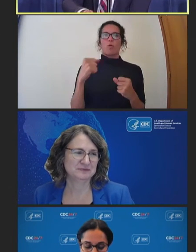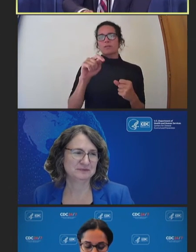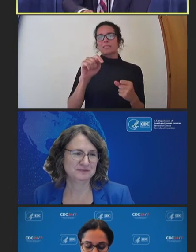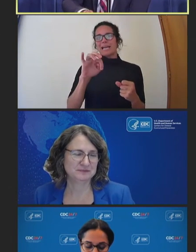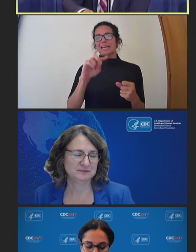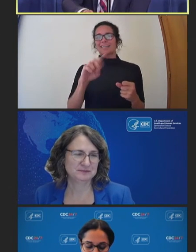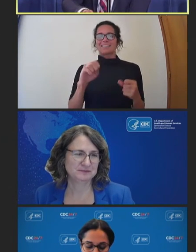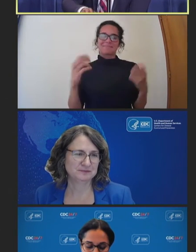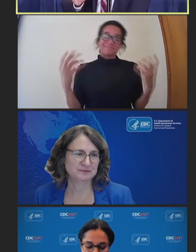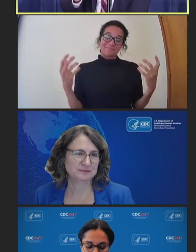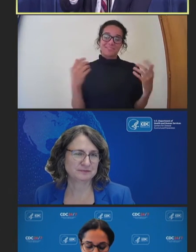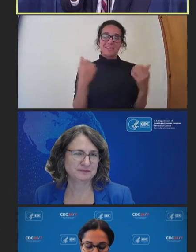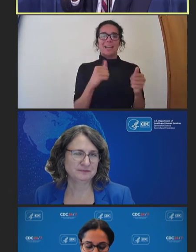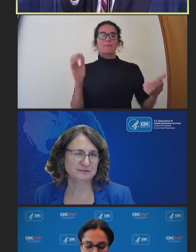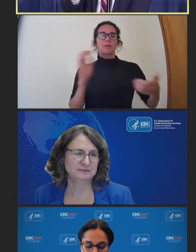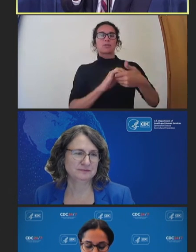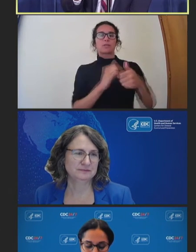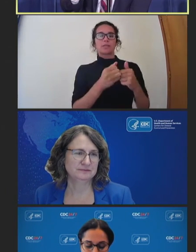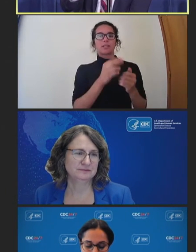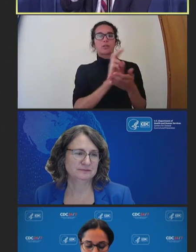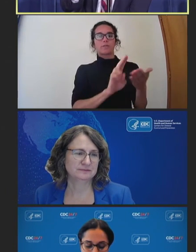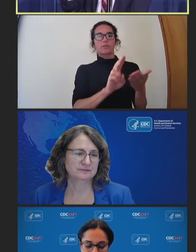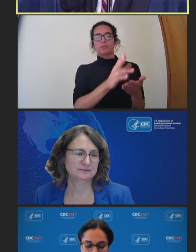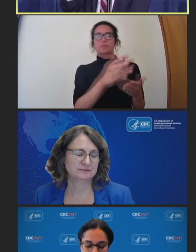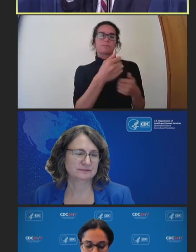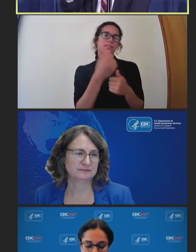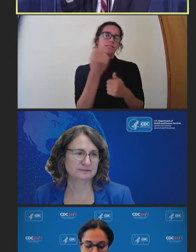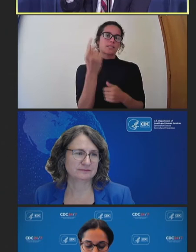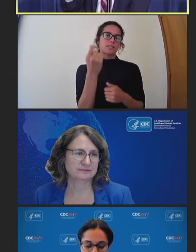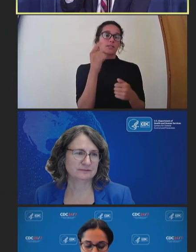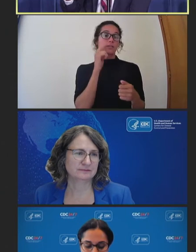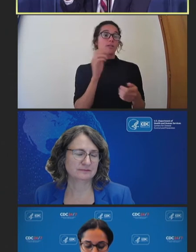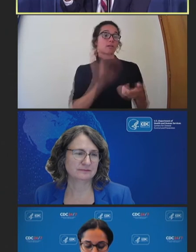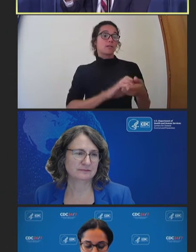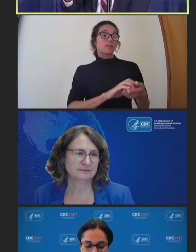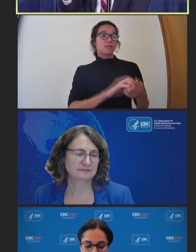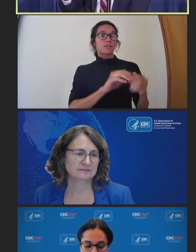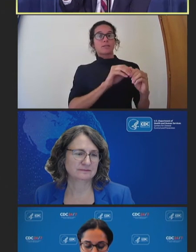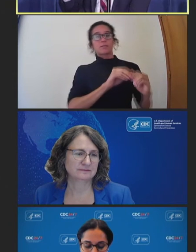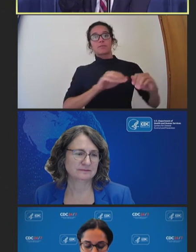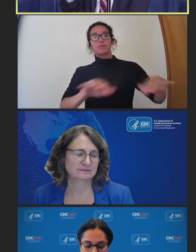So, amplifying that across the country and those rural areas is what we're seeing that's